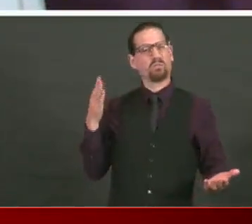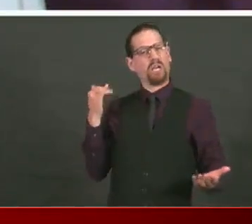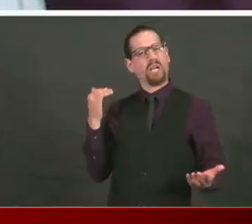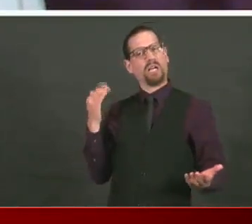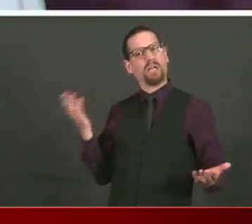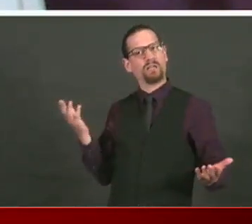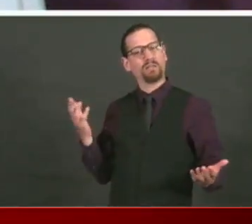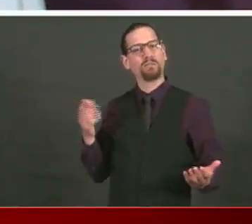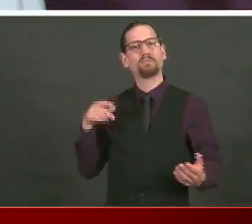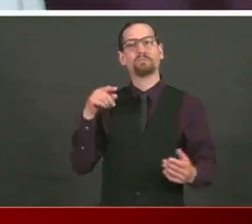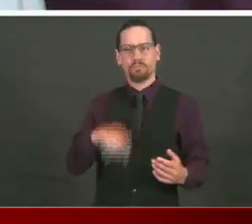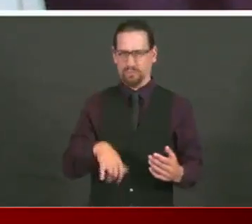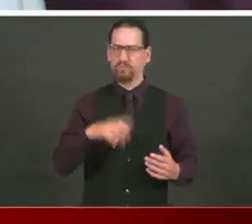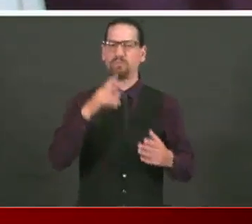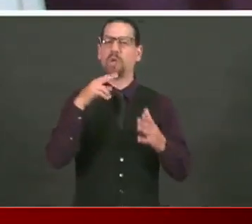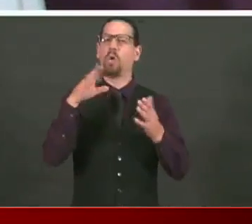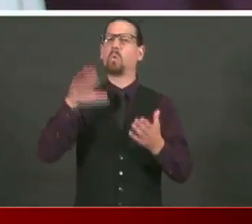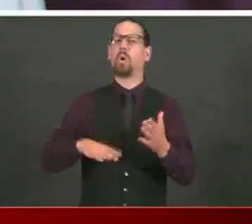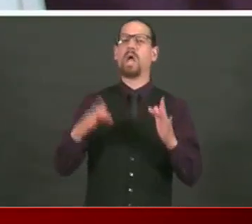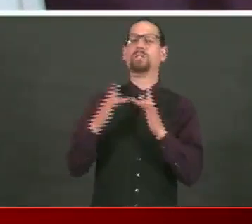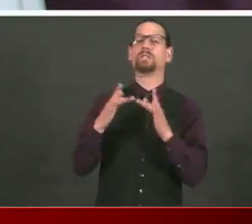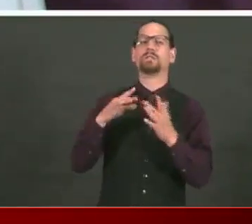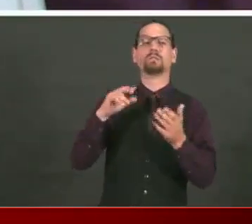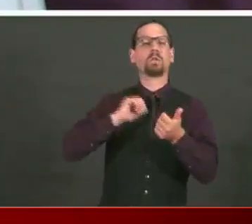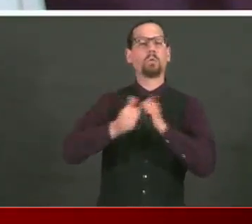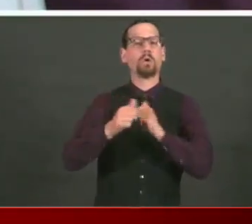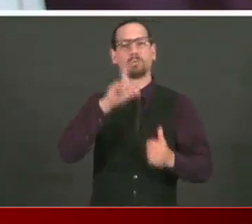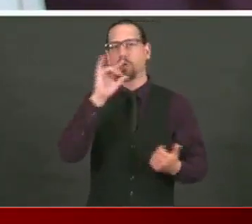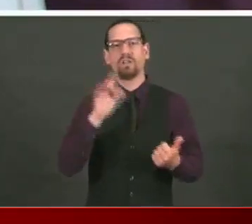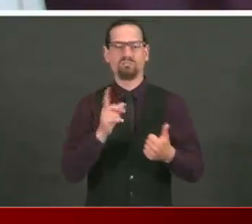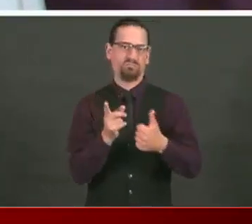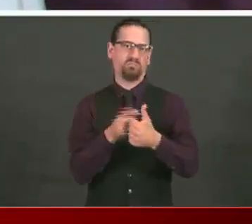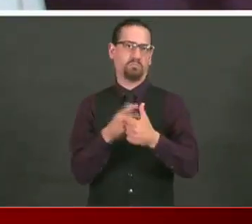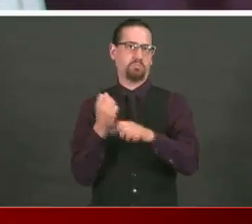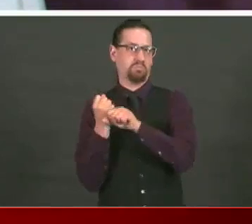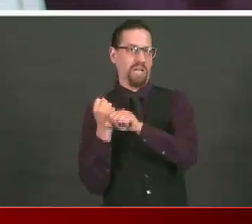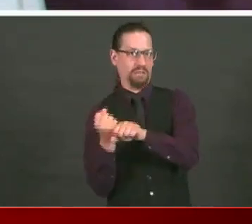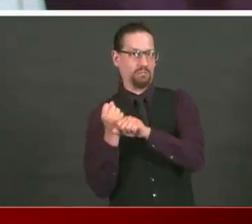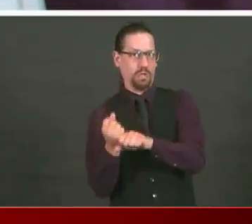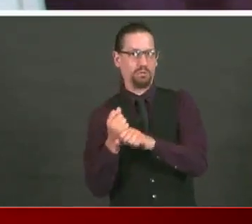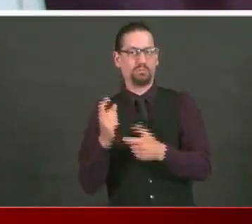NO CONTACT AND LOW CONTACT SPORTS ARE BASEBALL, SOFTBALL,